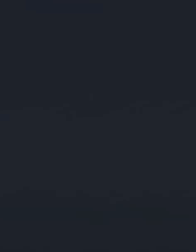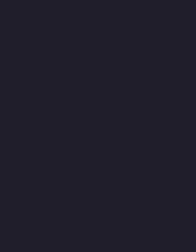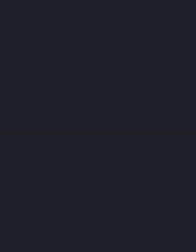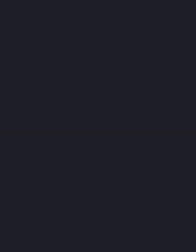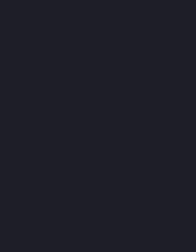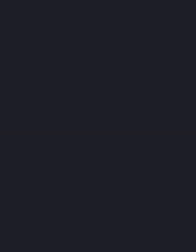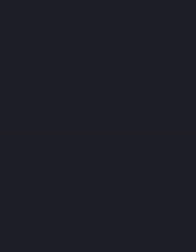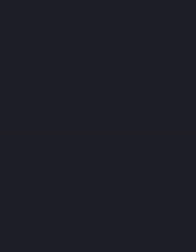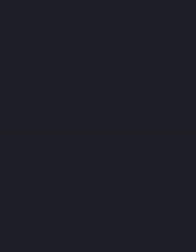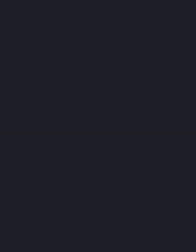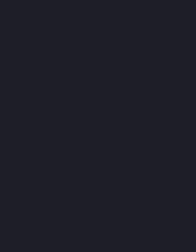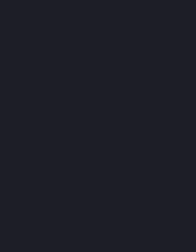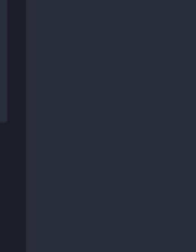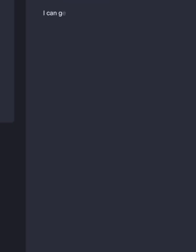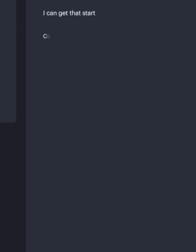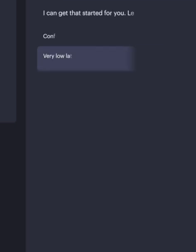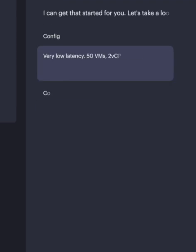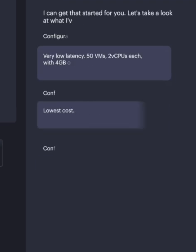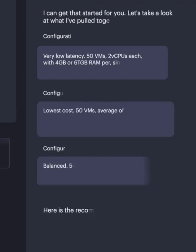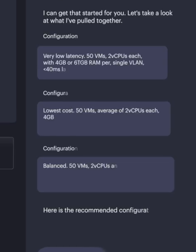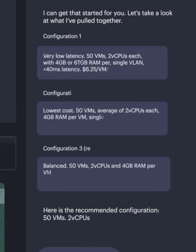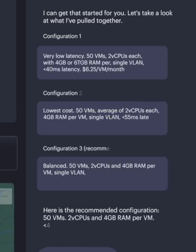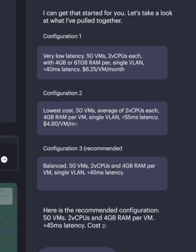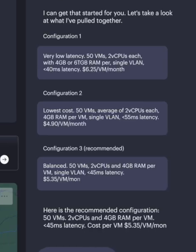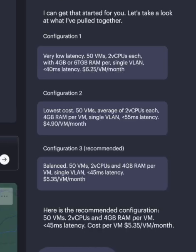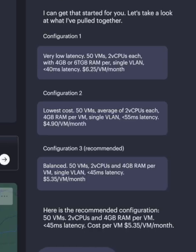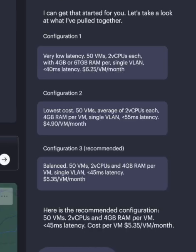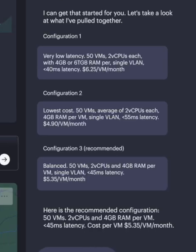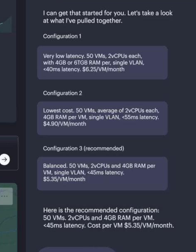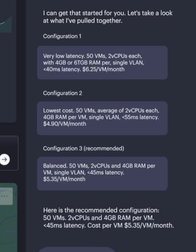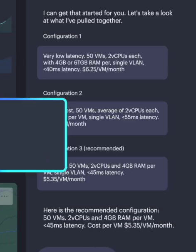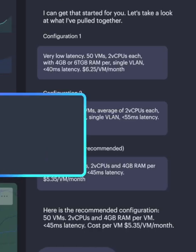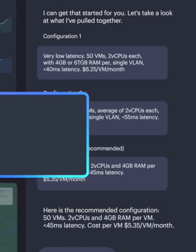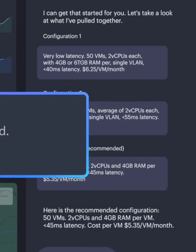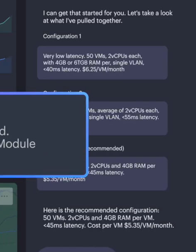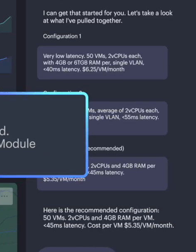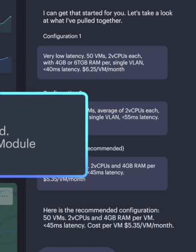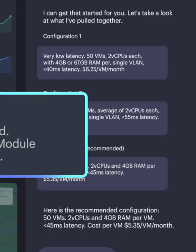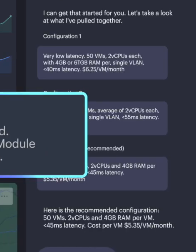This is the future of hybrid ITOps, supercharged with AI.